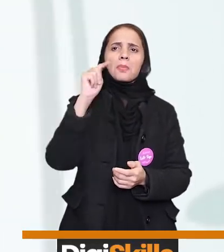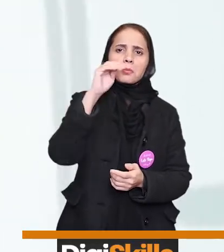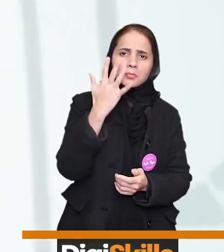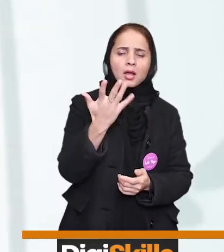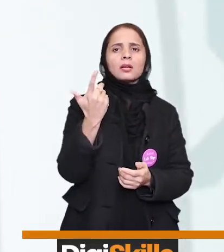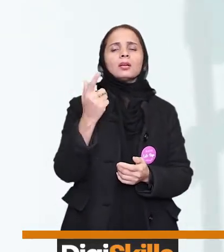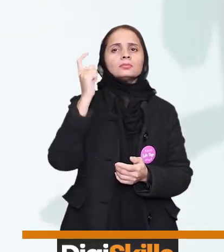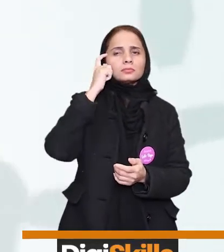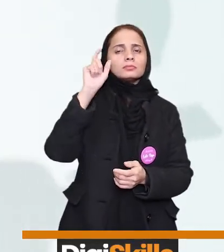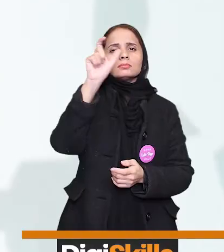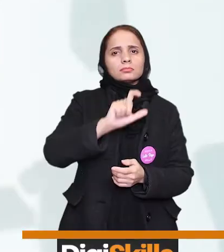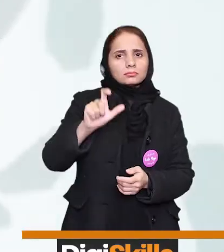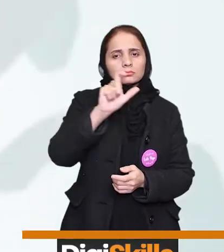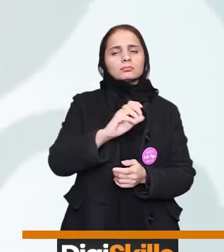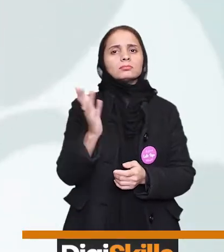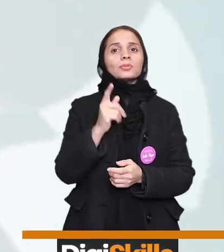and takes 5 days.